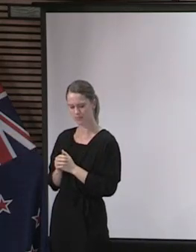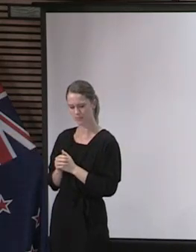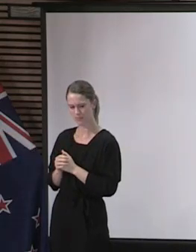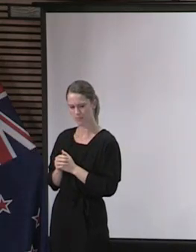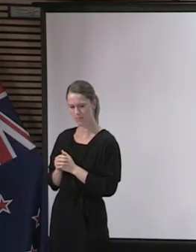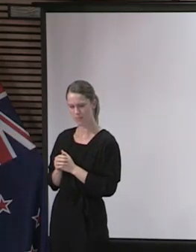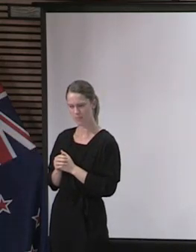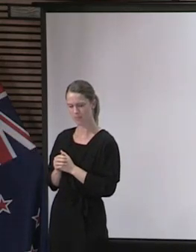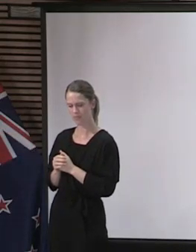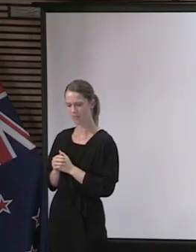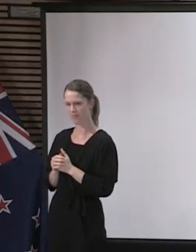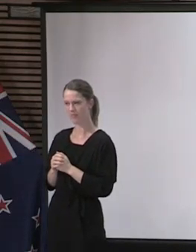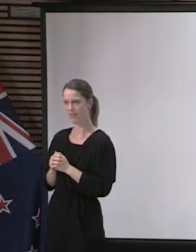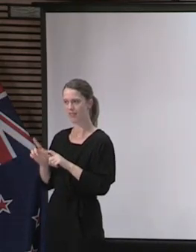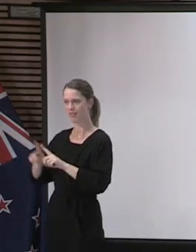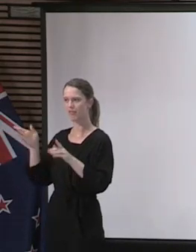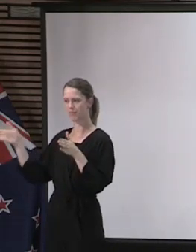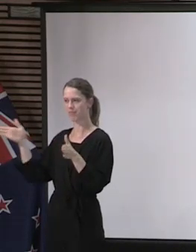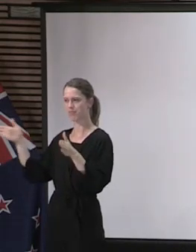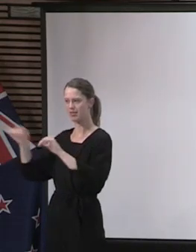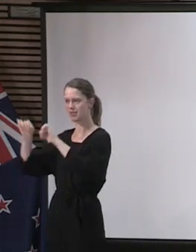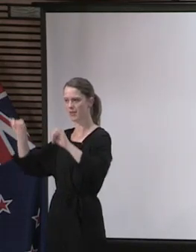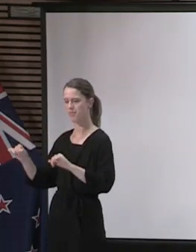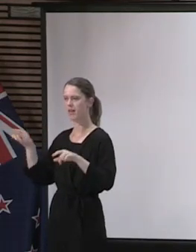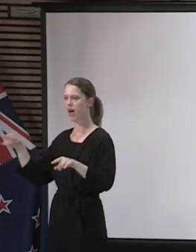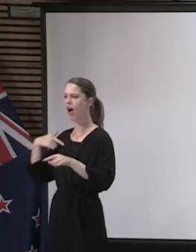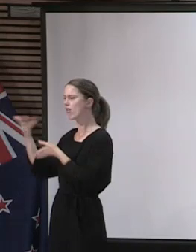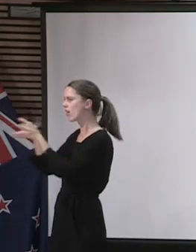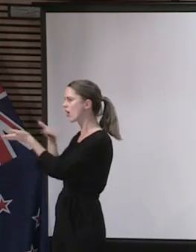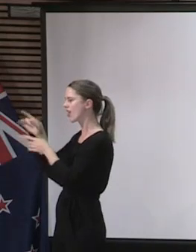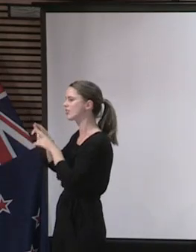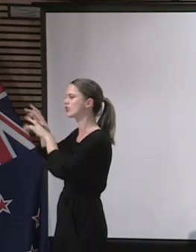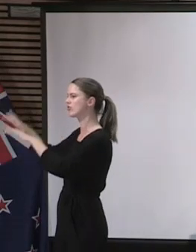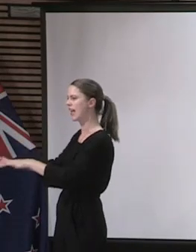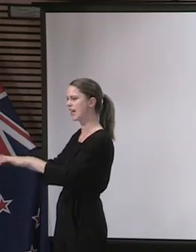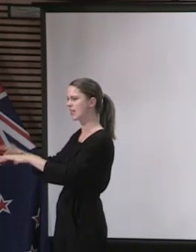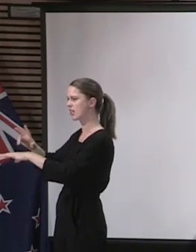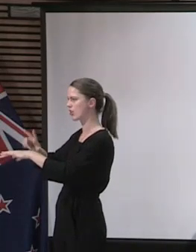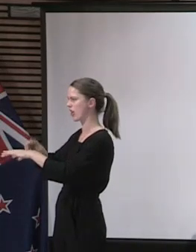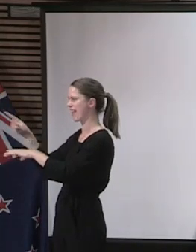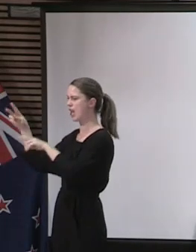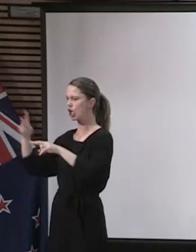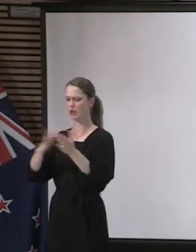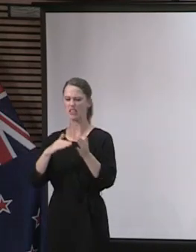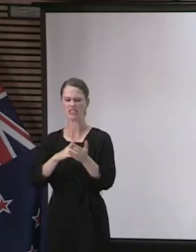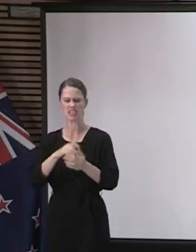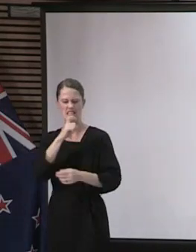we have a different system from Australia. They have the Commonwealth and the state system, so in my discussions